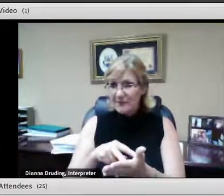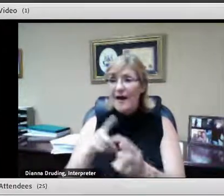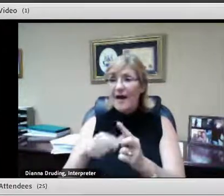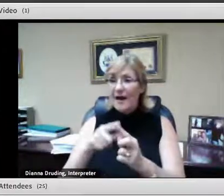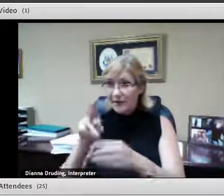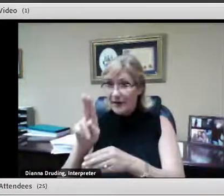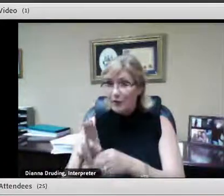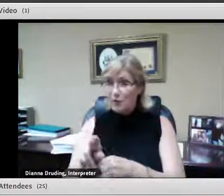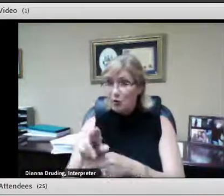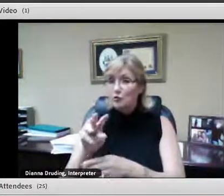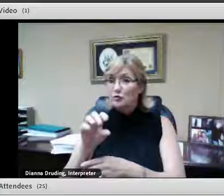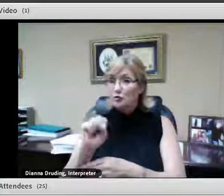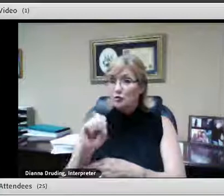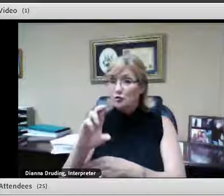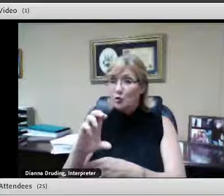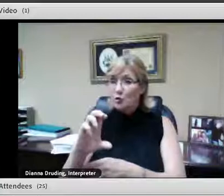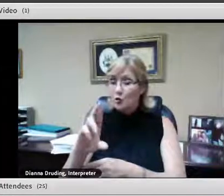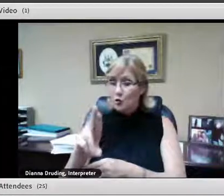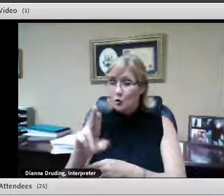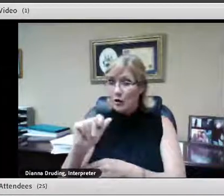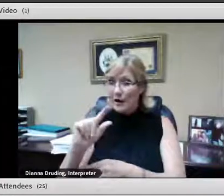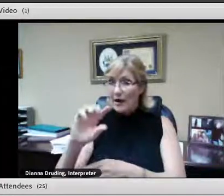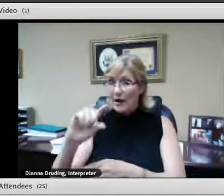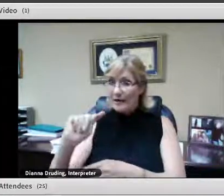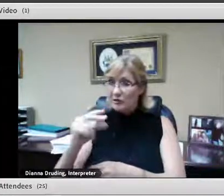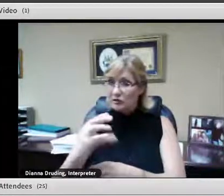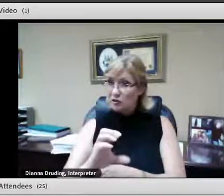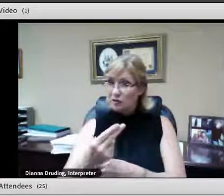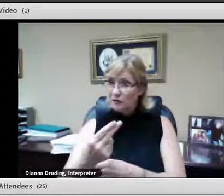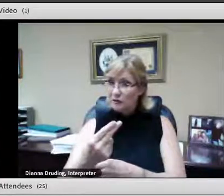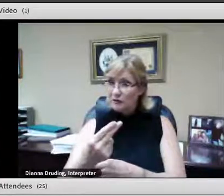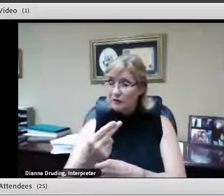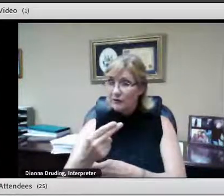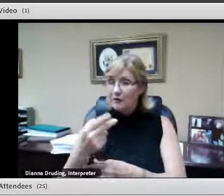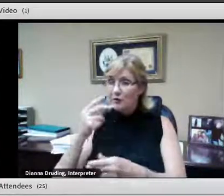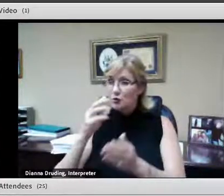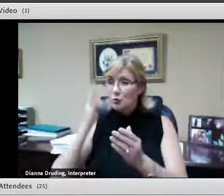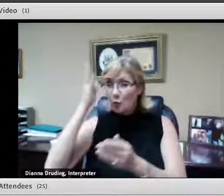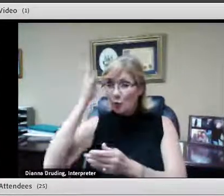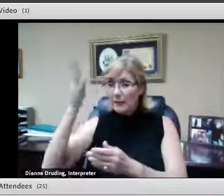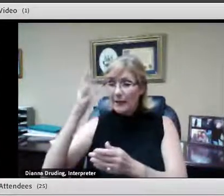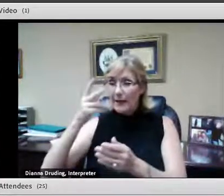to create a program for the Ozobots. Actually, it was OzoBlockly,